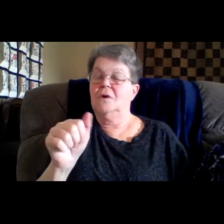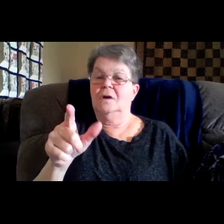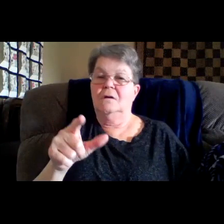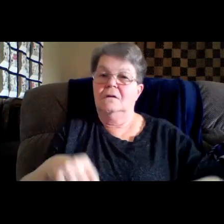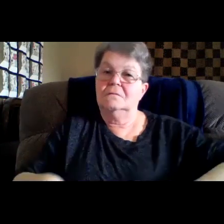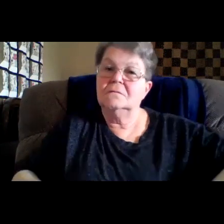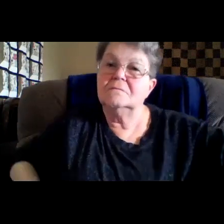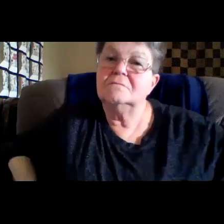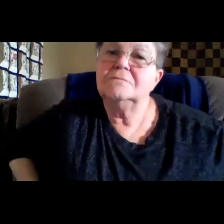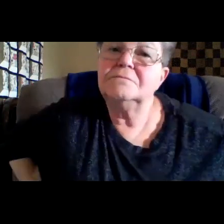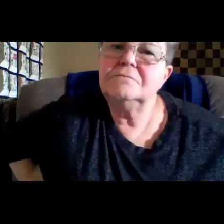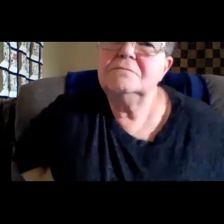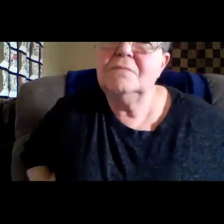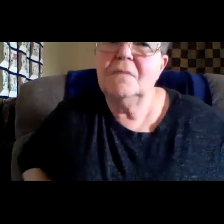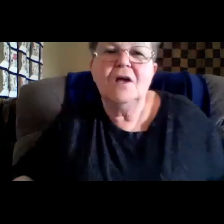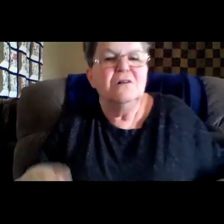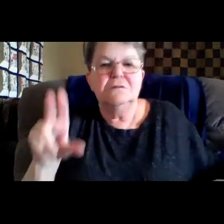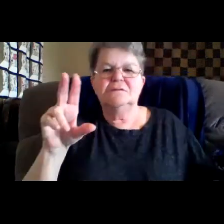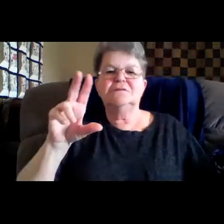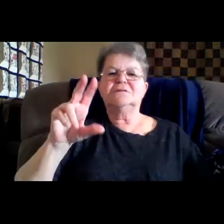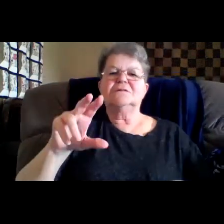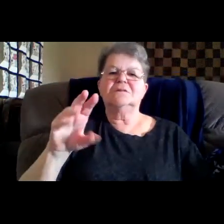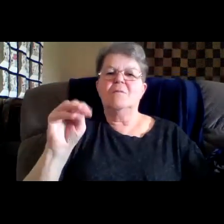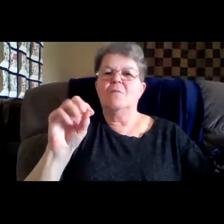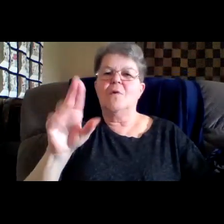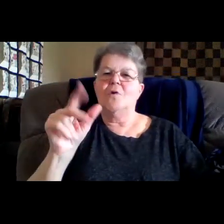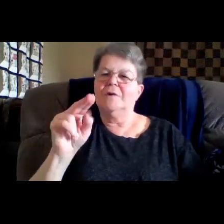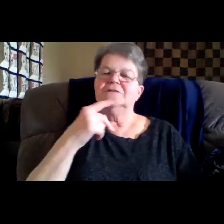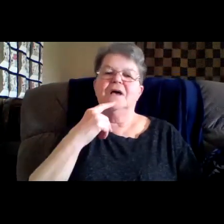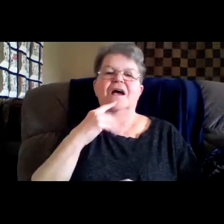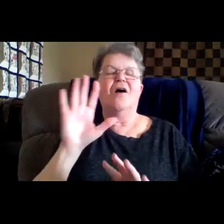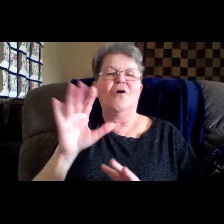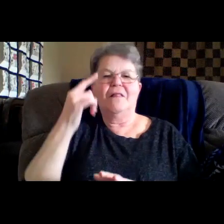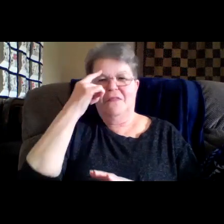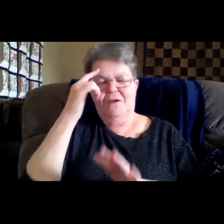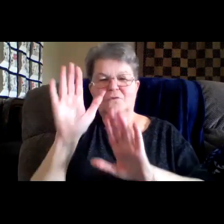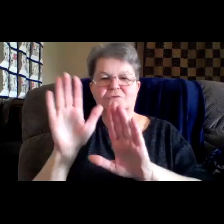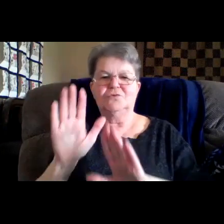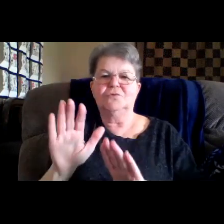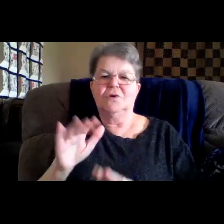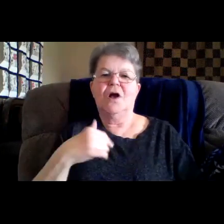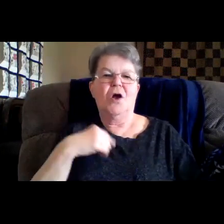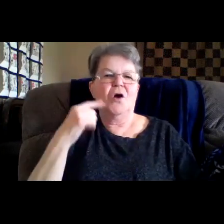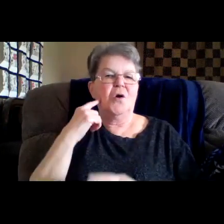[Morgan] No, I think that was great. [Tina] Yeah, no, it was wonderful. [Leonard] I heard, I mean, I heard a lot of good things.